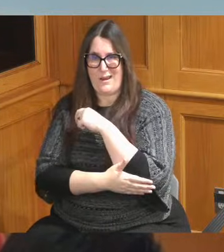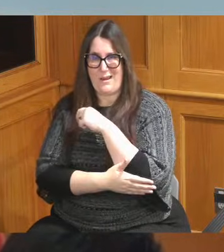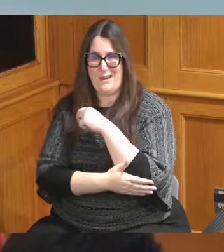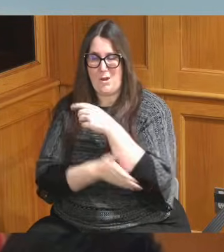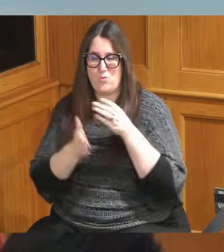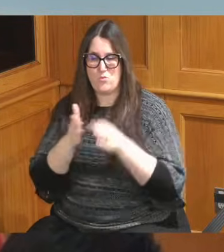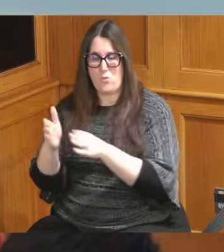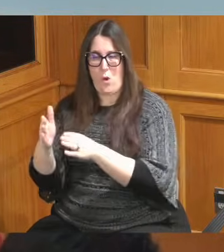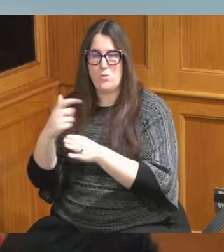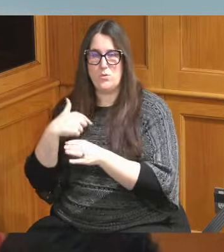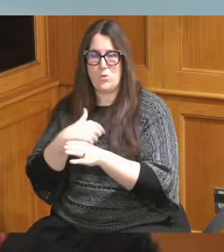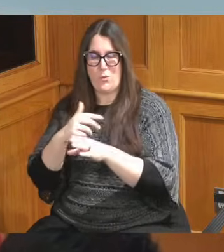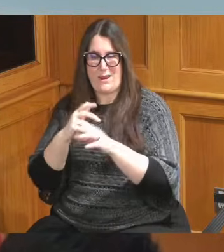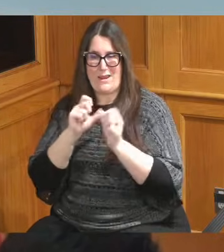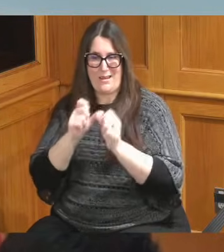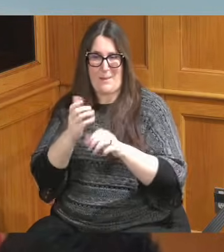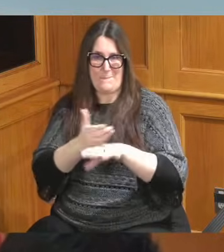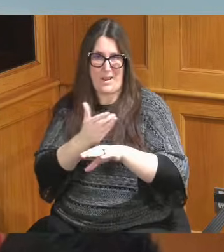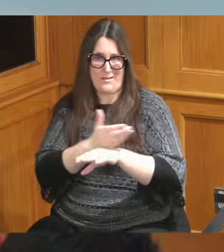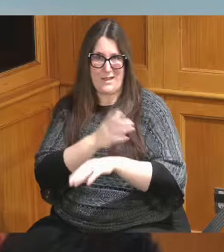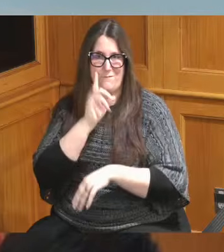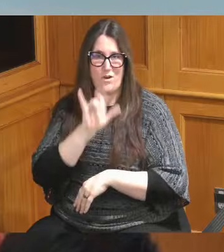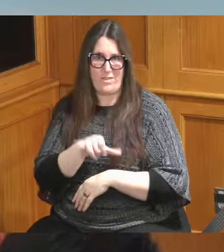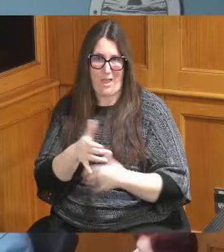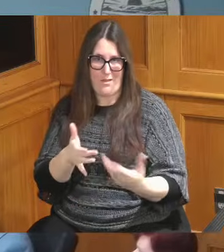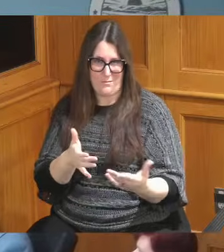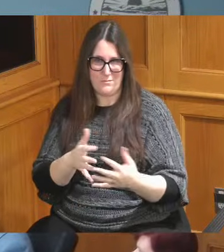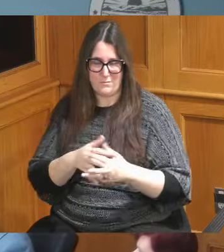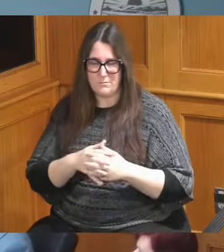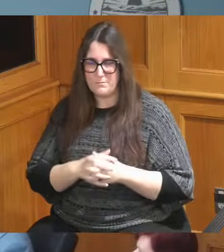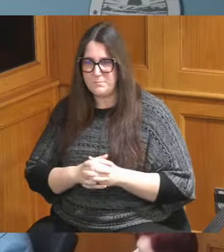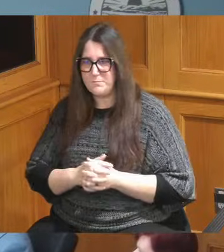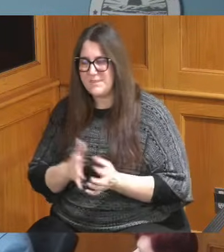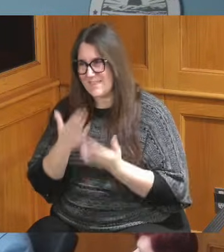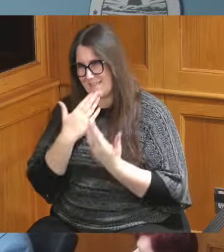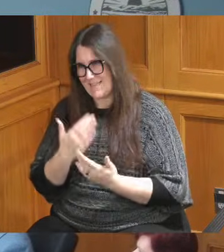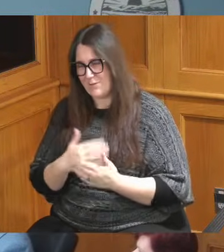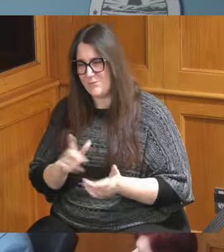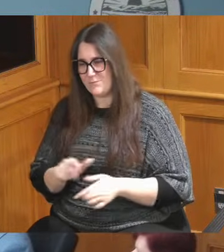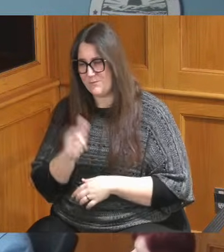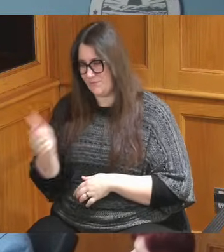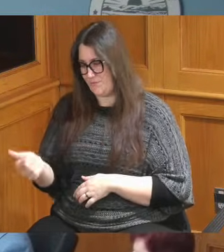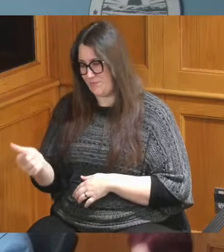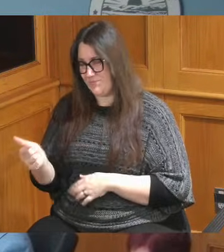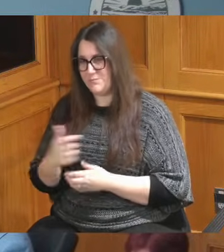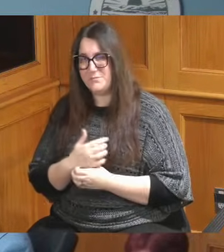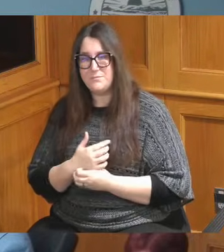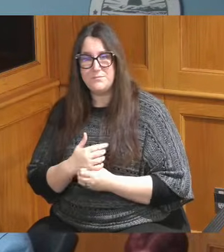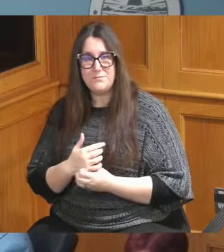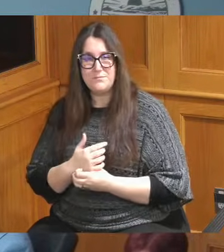in the name of the Board. Gotcha. Okay. Thank you. Thank you, Commissioner Driehaus. I make a motion